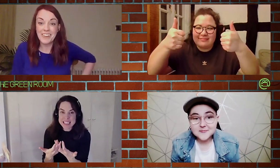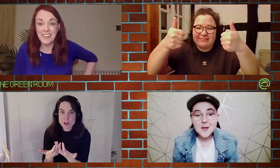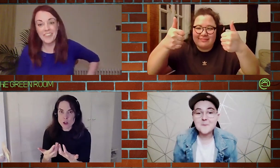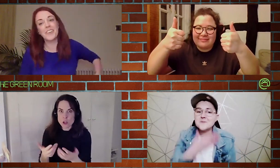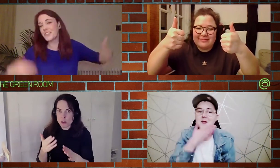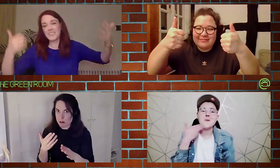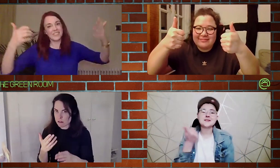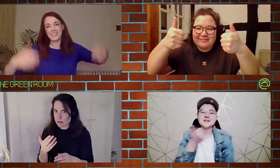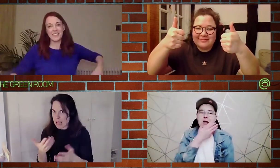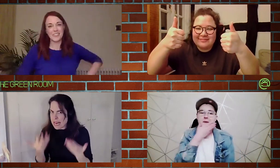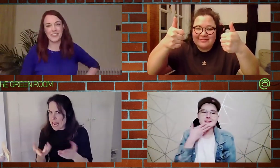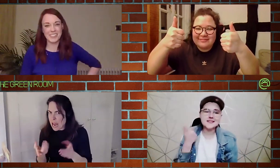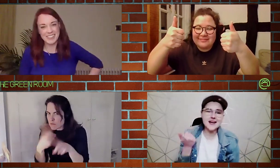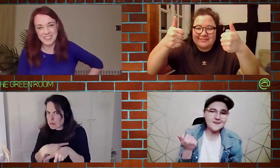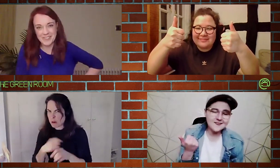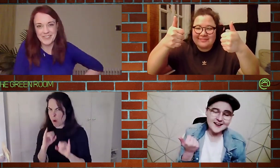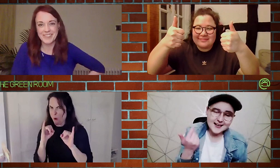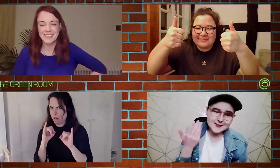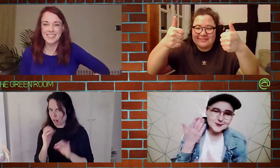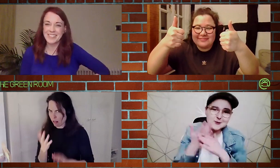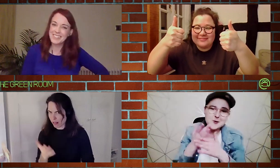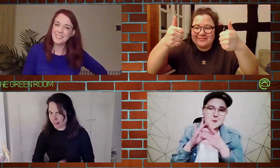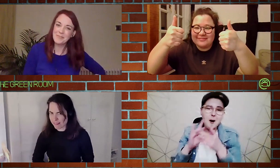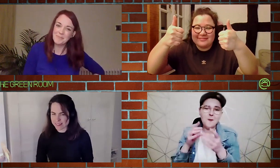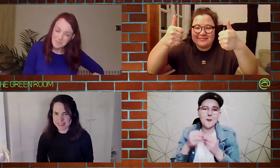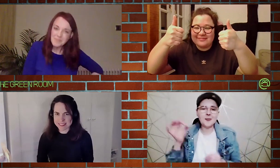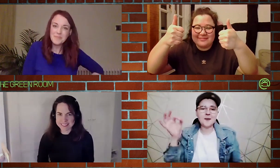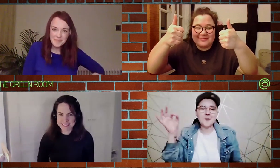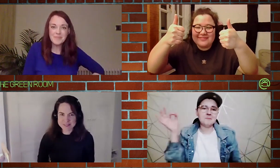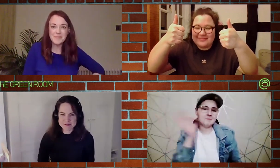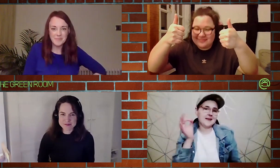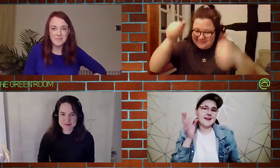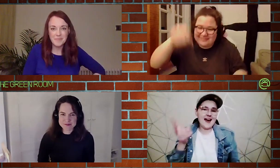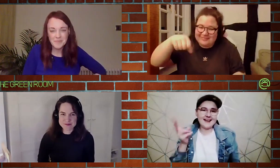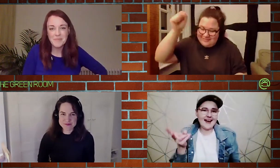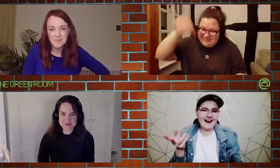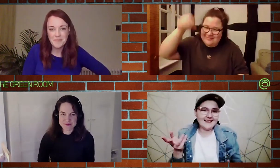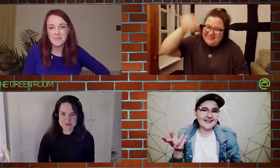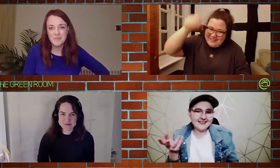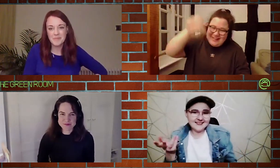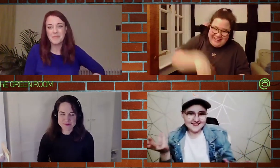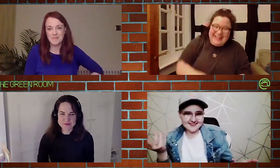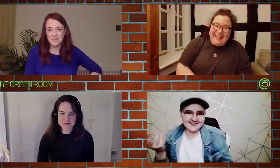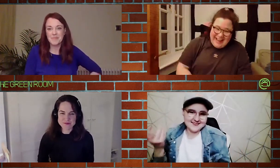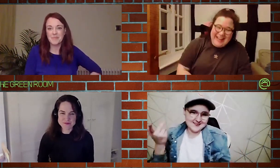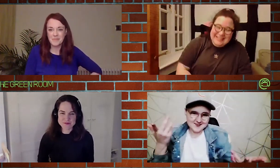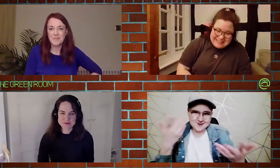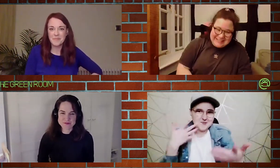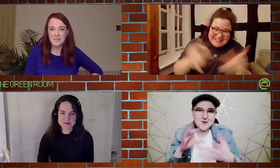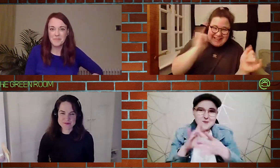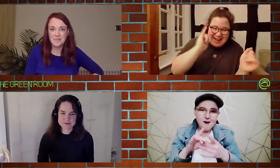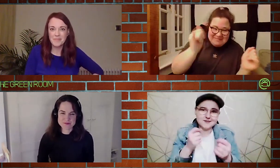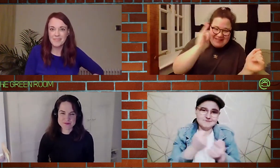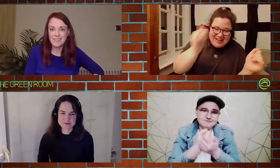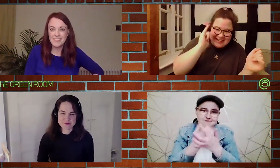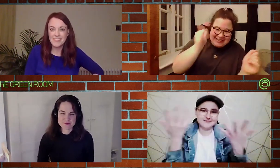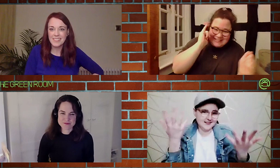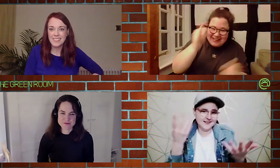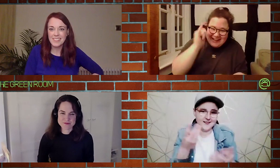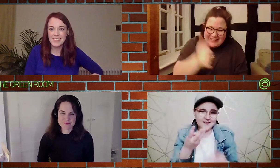It was great. BM: Yeah, it was lovely. Really good to work with Bea again. BW: Yes yes.